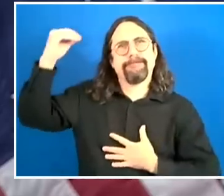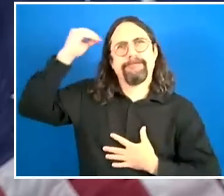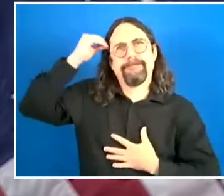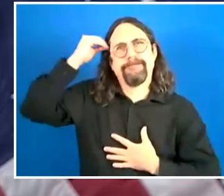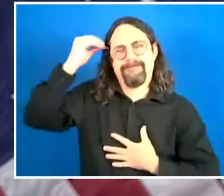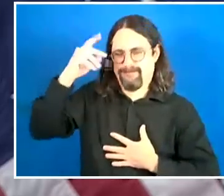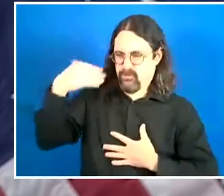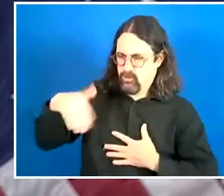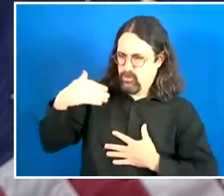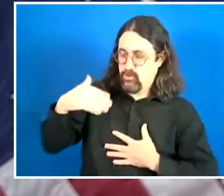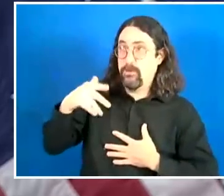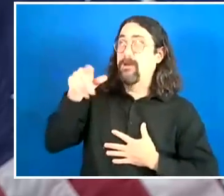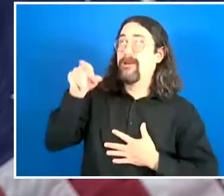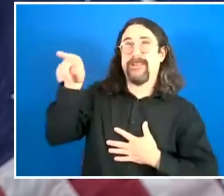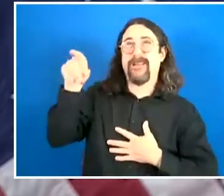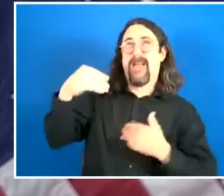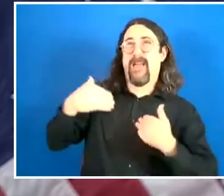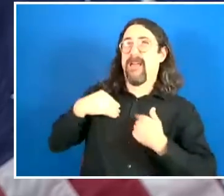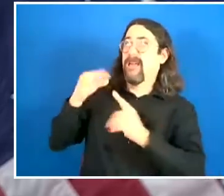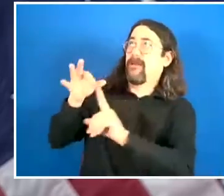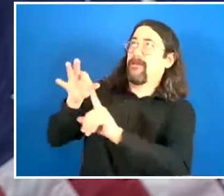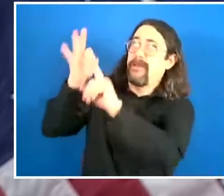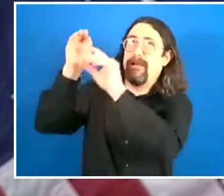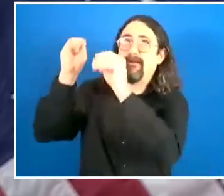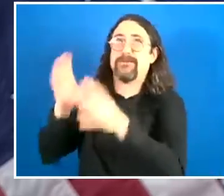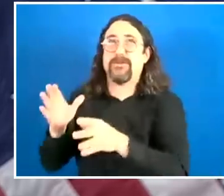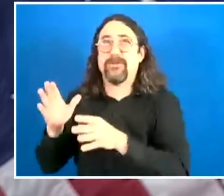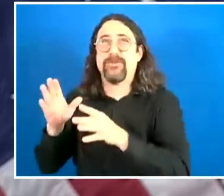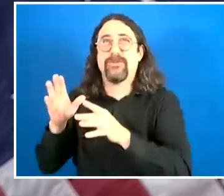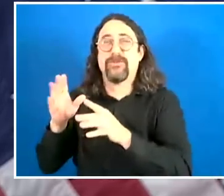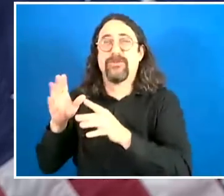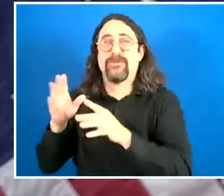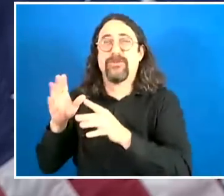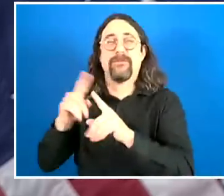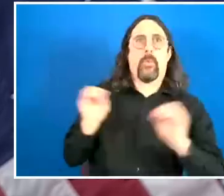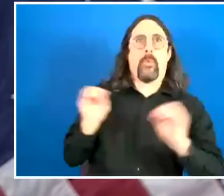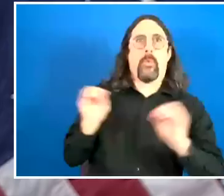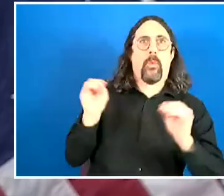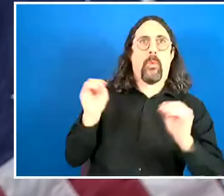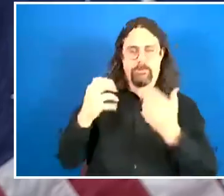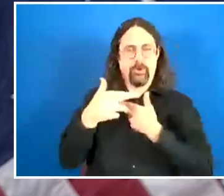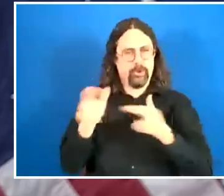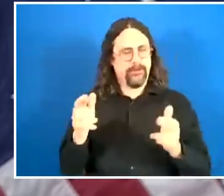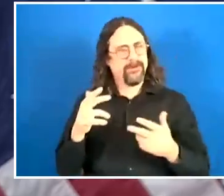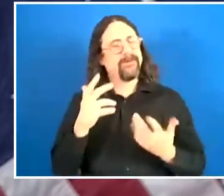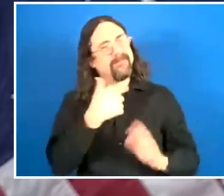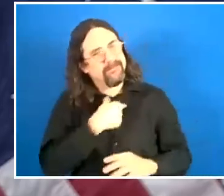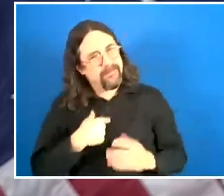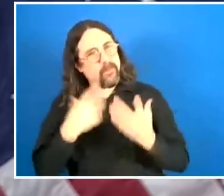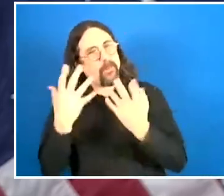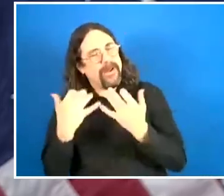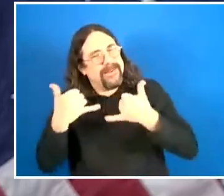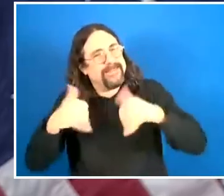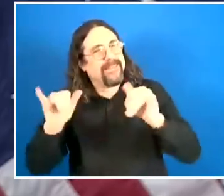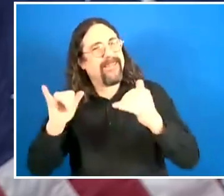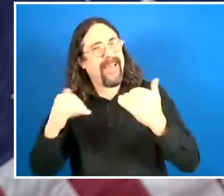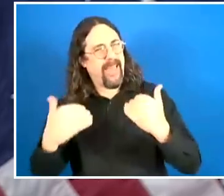THE KIDS THEY SERVE. IMAGINE HOW DIFFICULT THAT IS. NO OW,UREA TCHERS E ARTOUGH. THE EDUCATORS OF